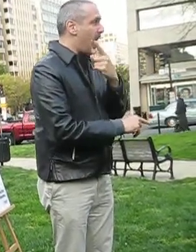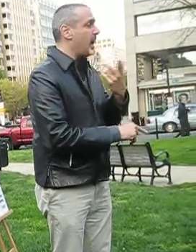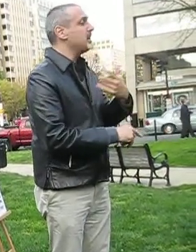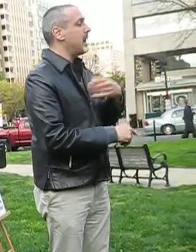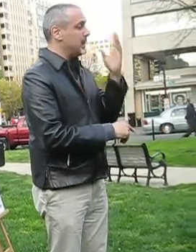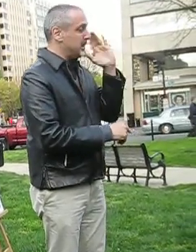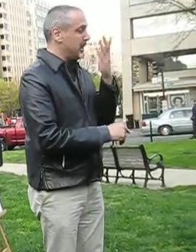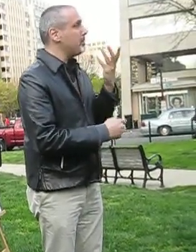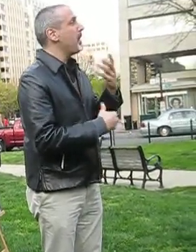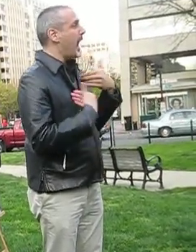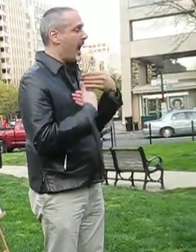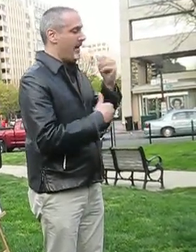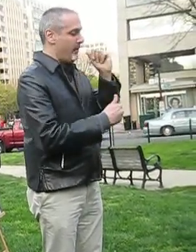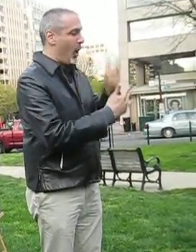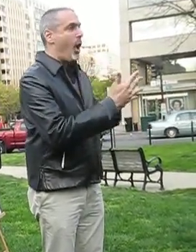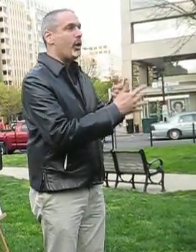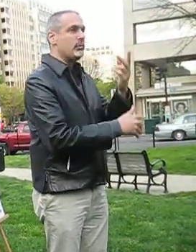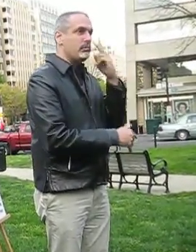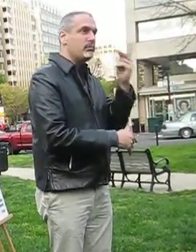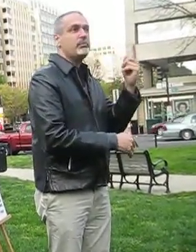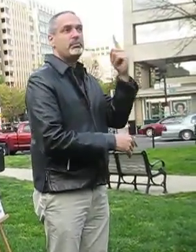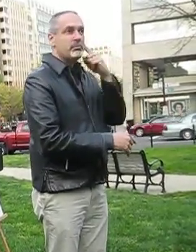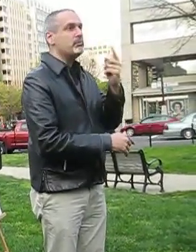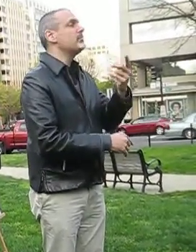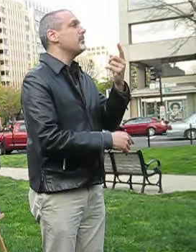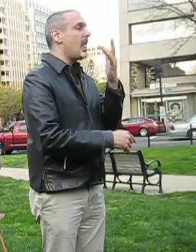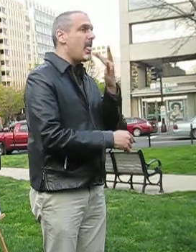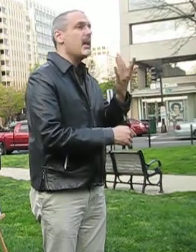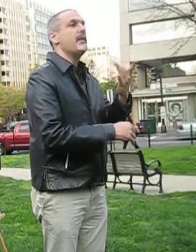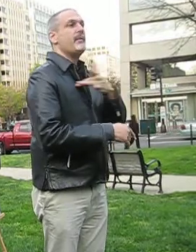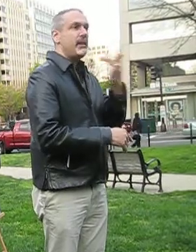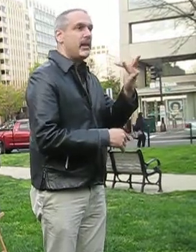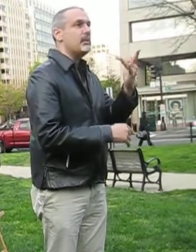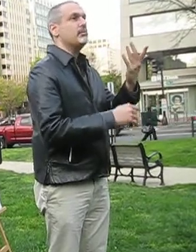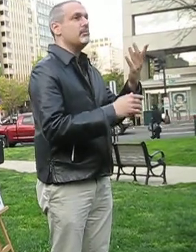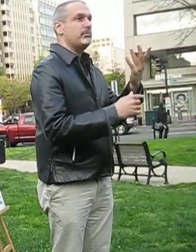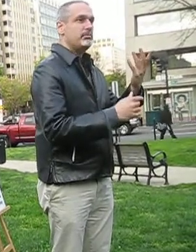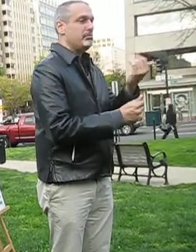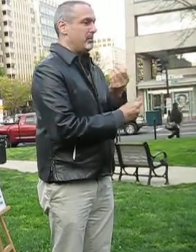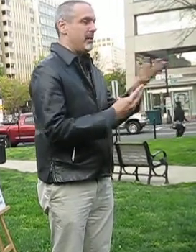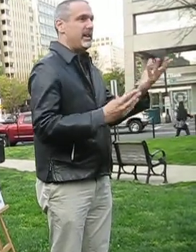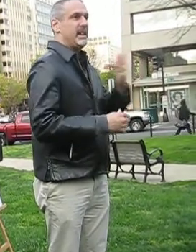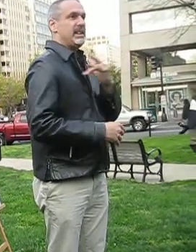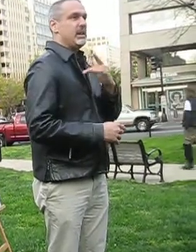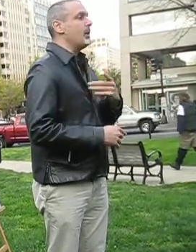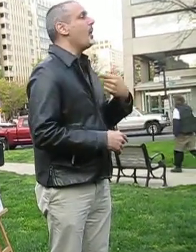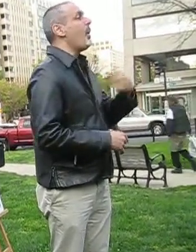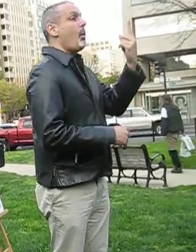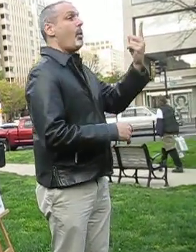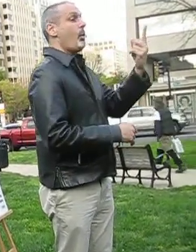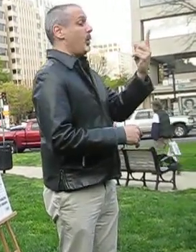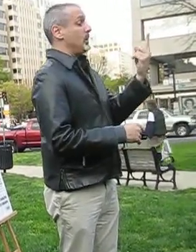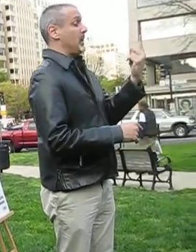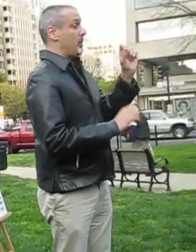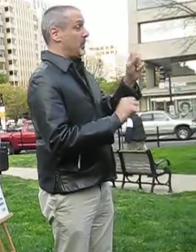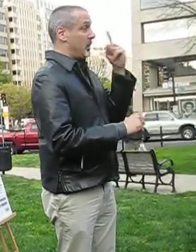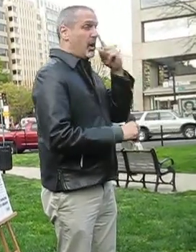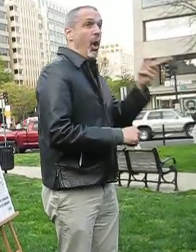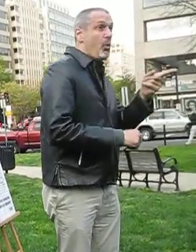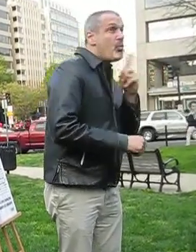one could have thought it was a real child. It did nothing, but eat,